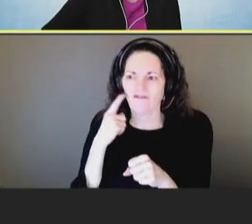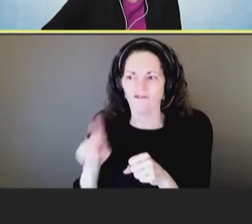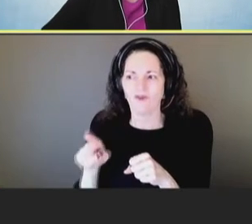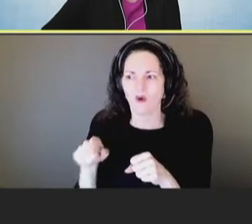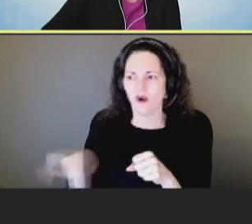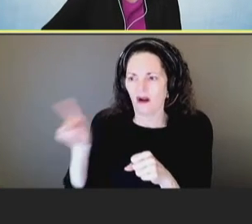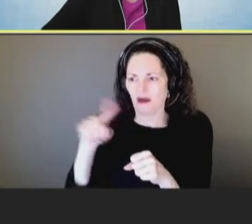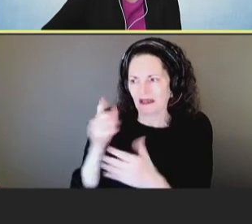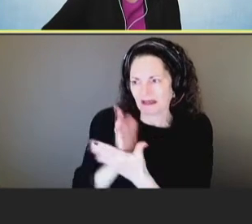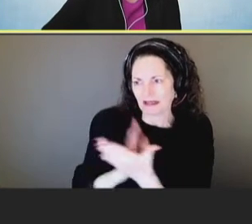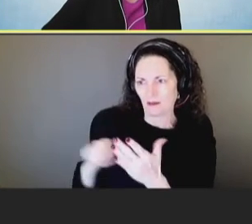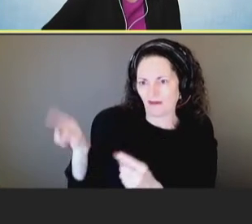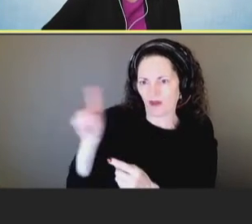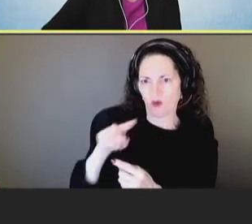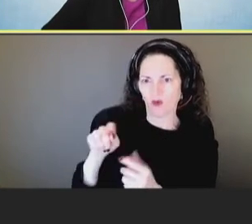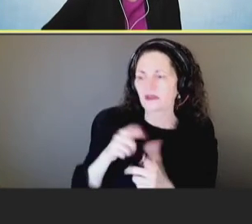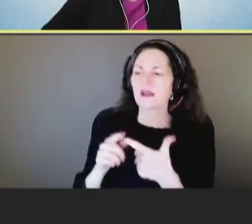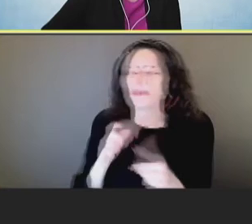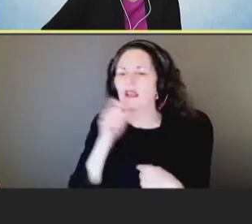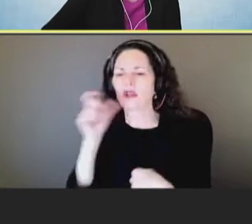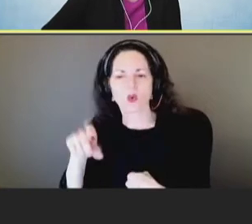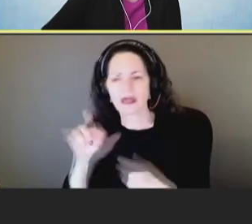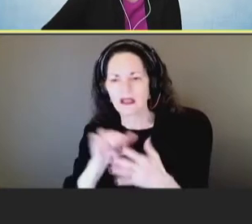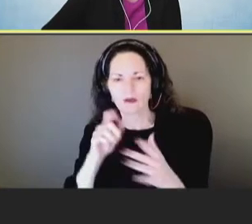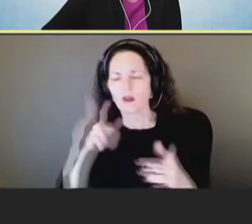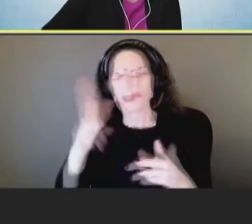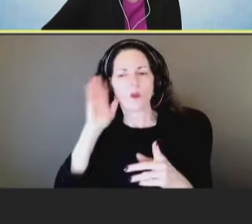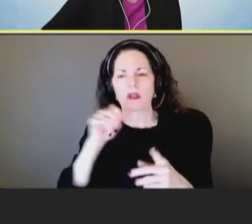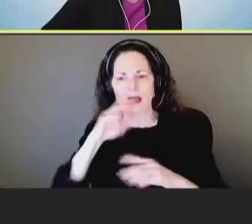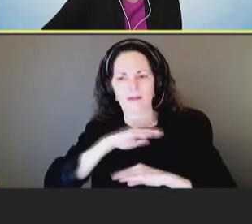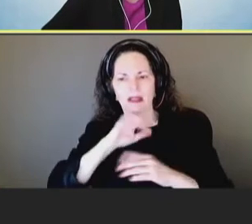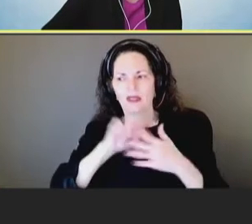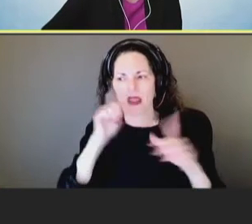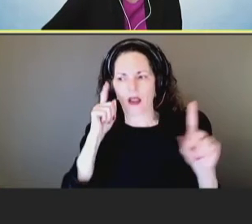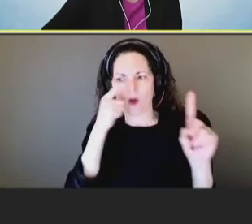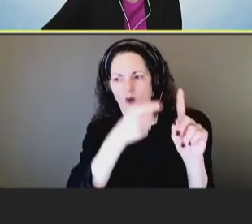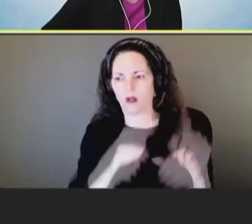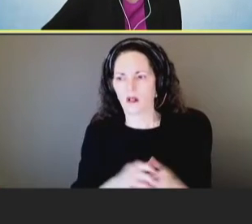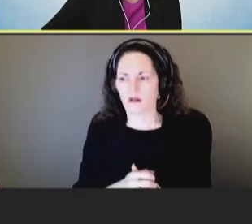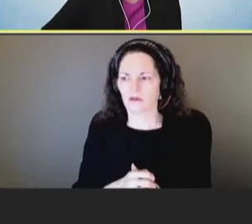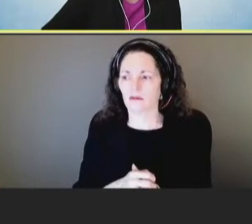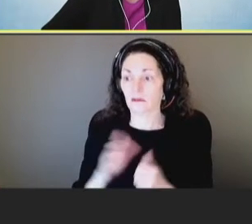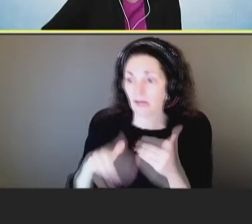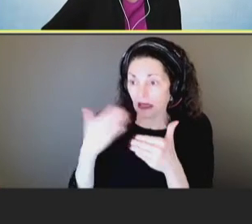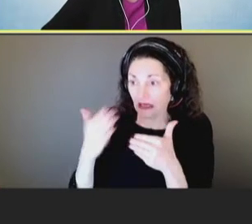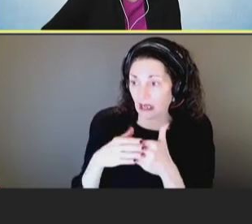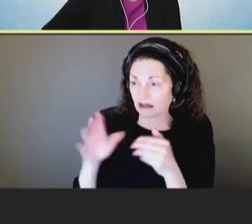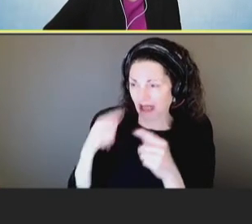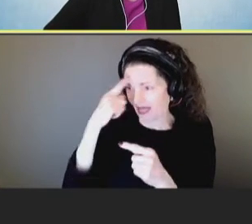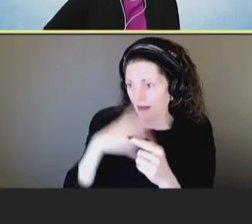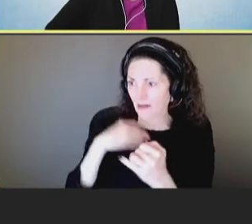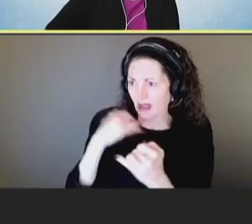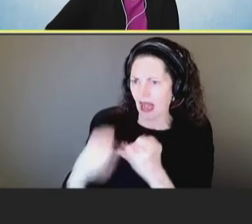then we won't meet that goal. And I believe this is my last slide. Next slide. Yes. So,